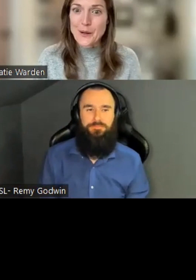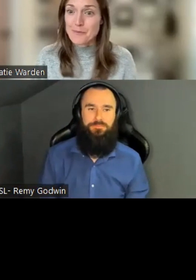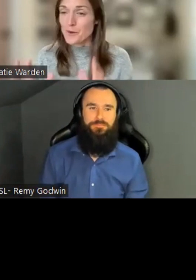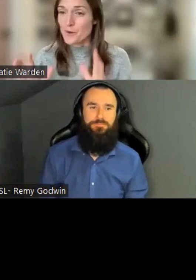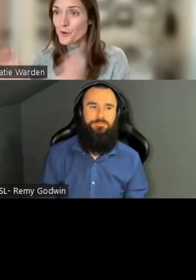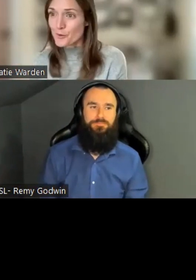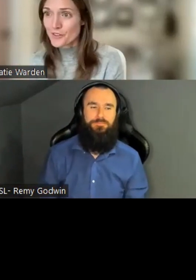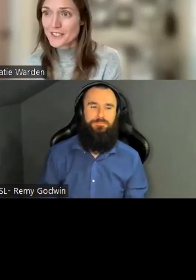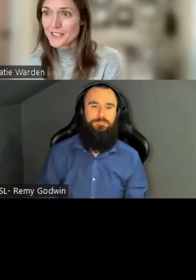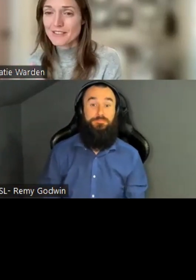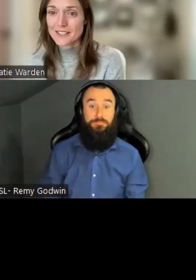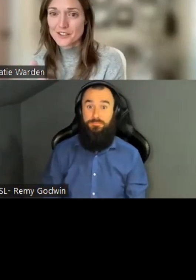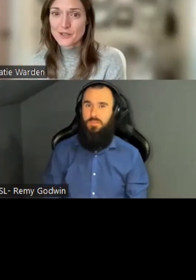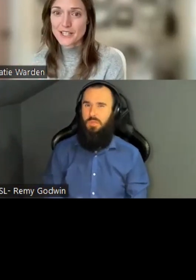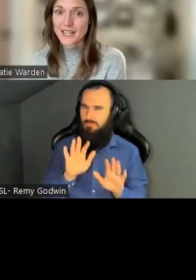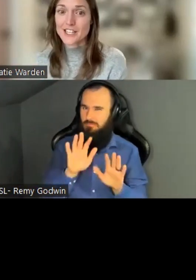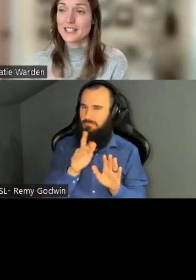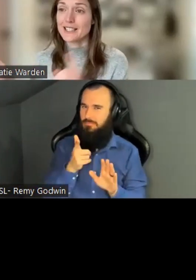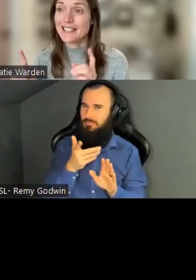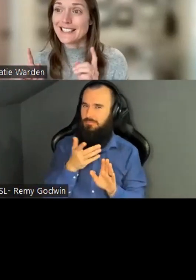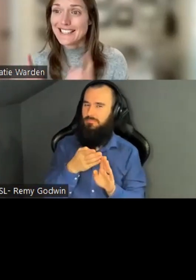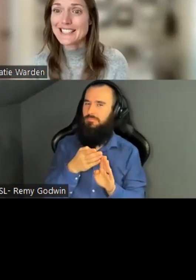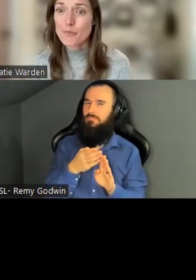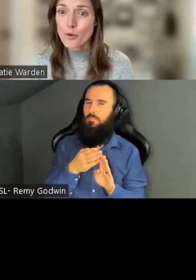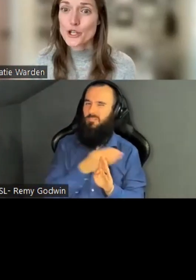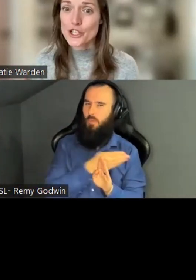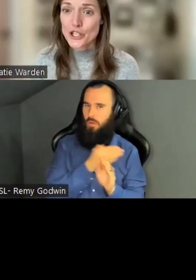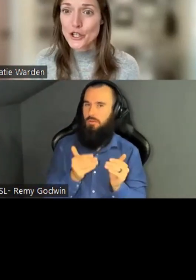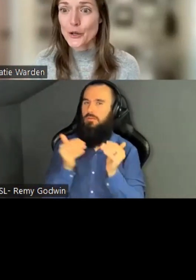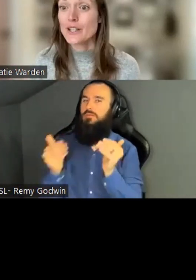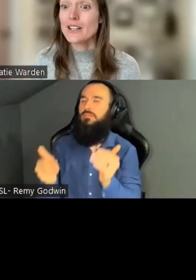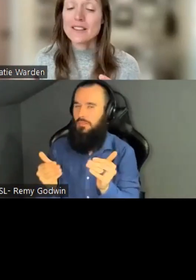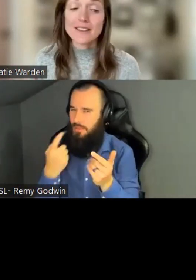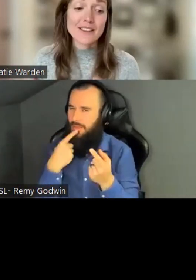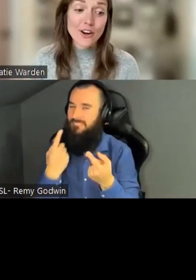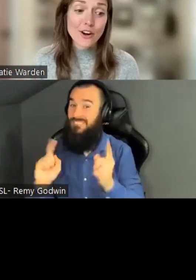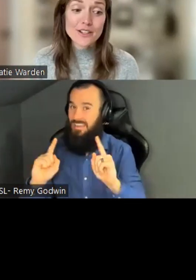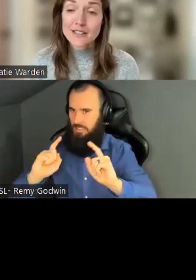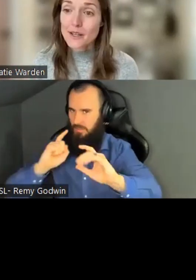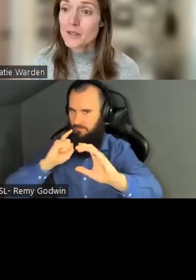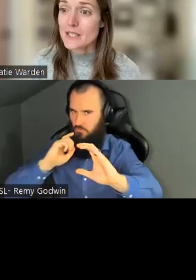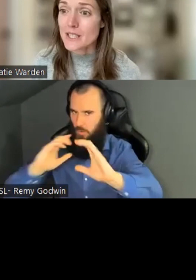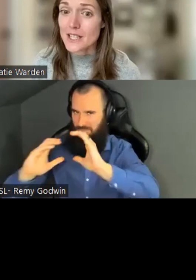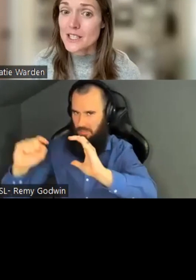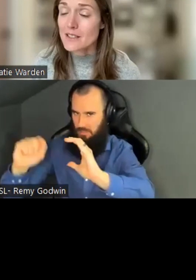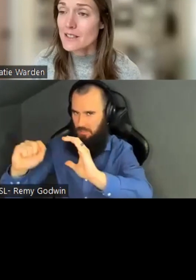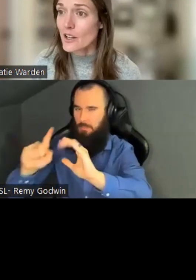Okay? Before we move on to effective communication, it is important to know that there are some limitations